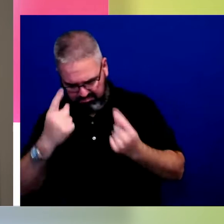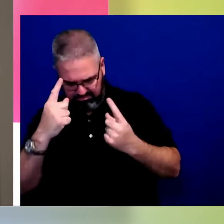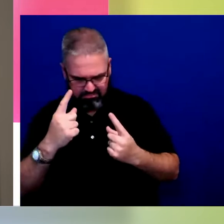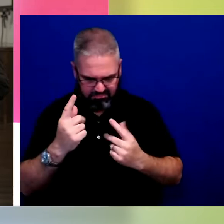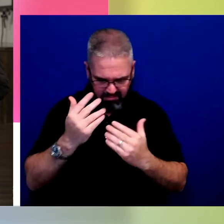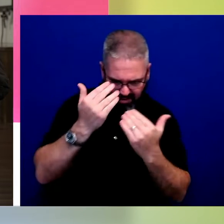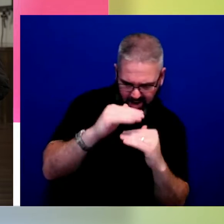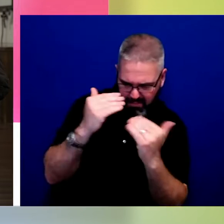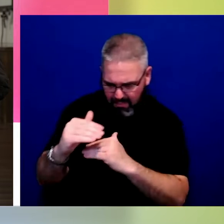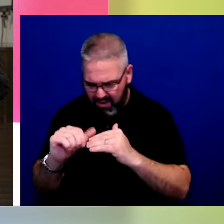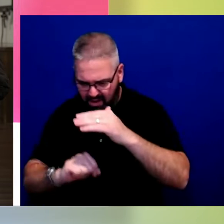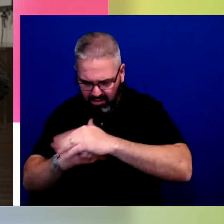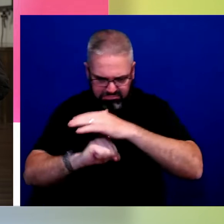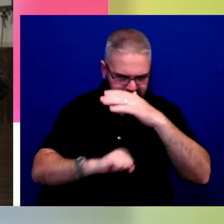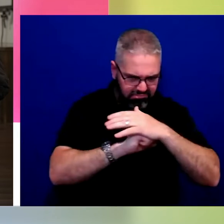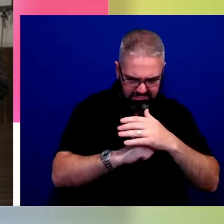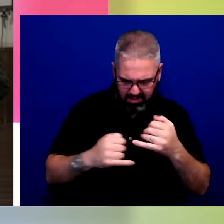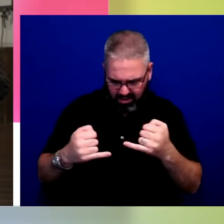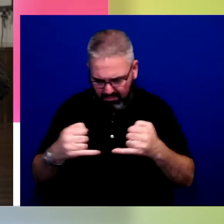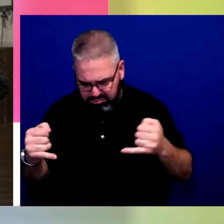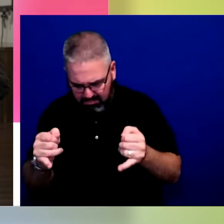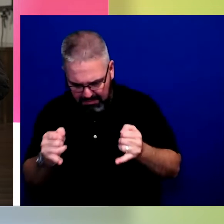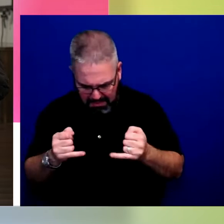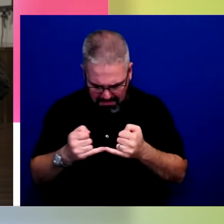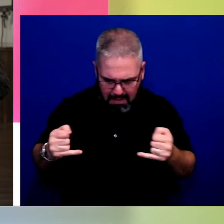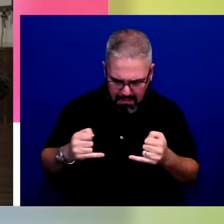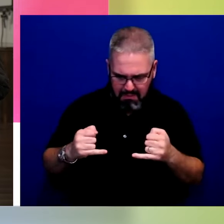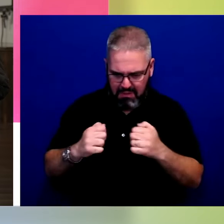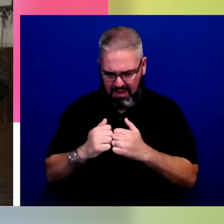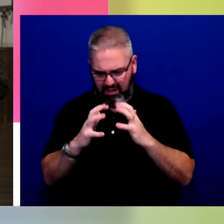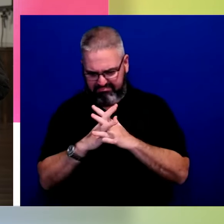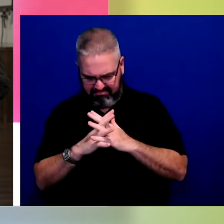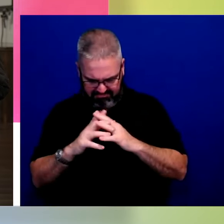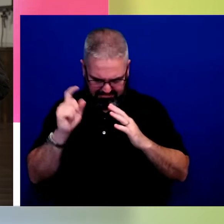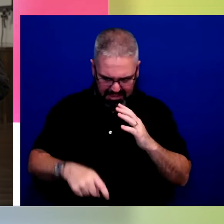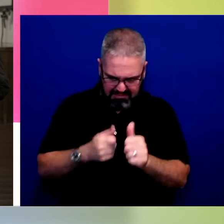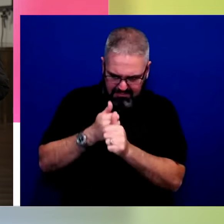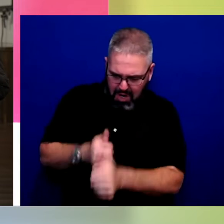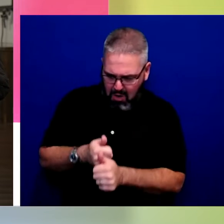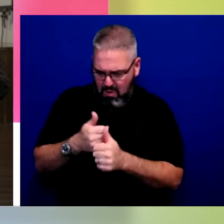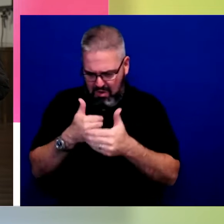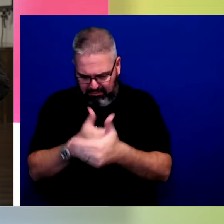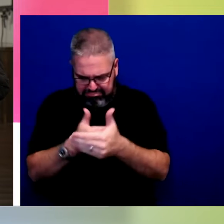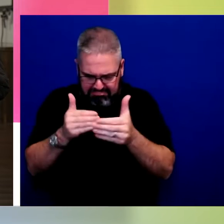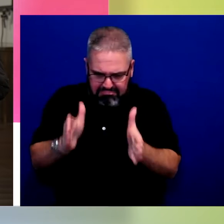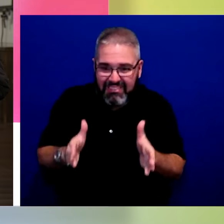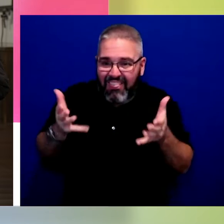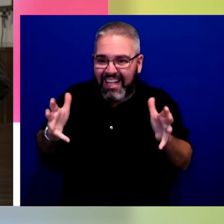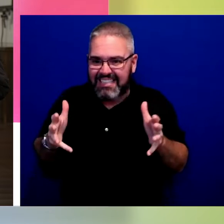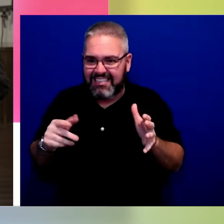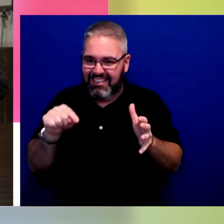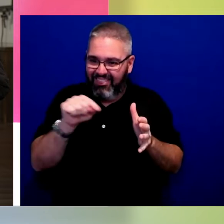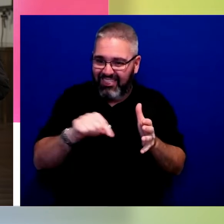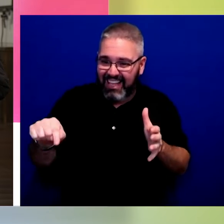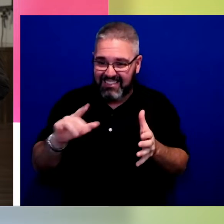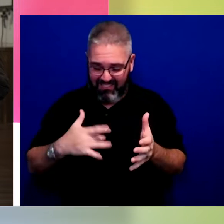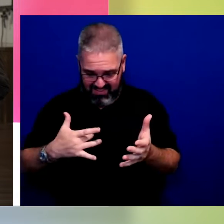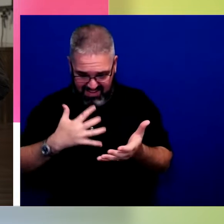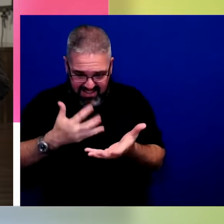or boundaries that have been constructed in that space. As these limiting beliefs are de-constructed,